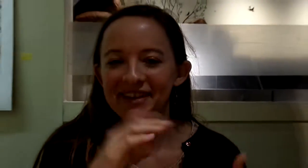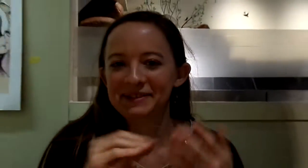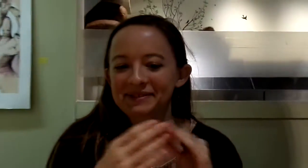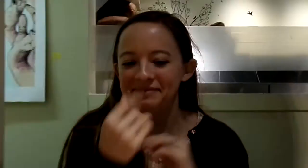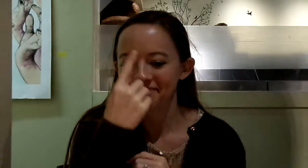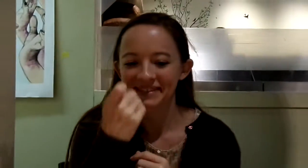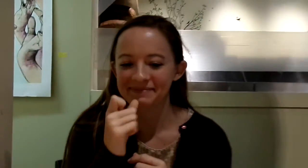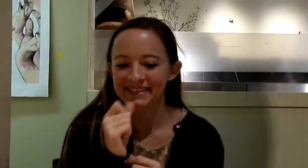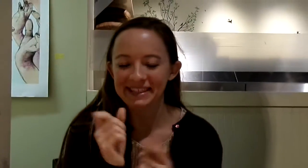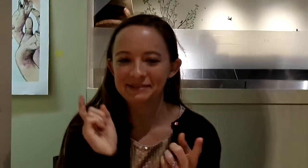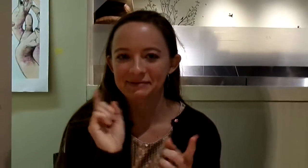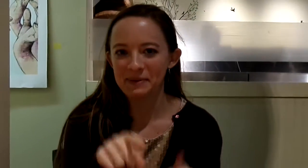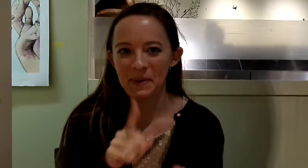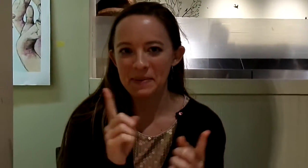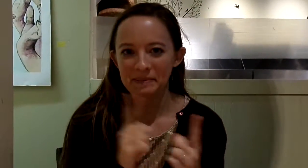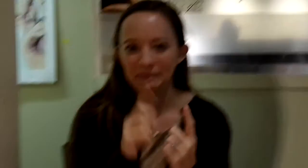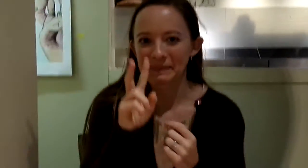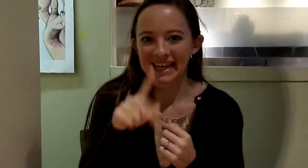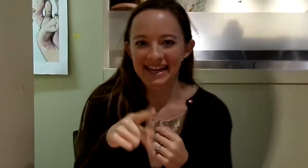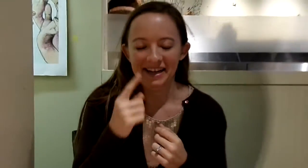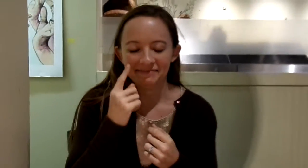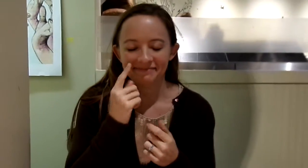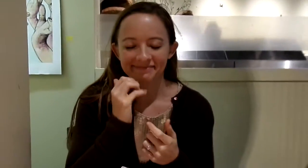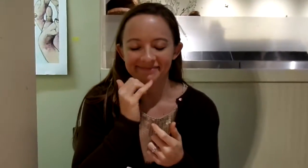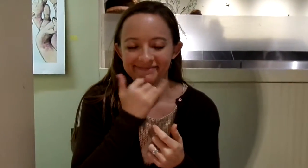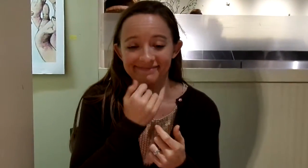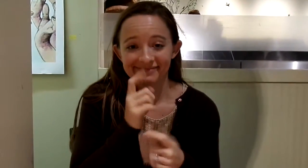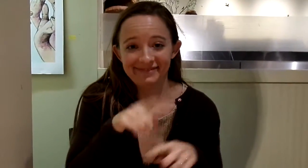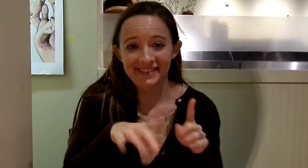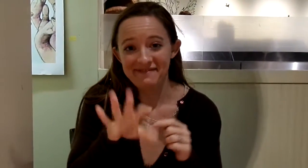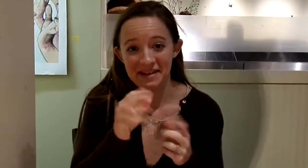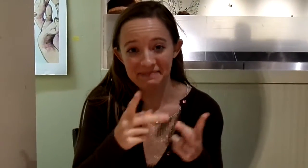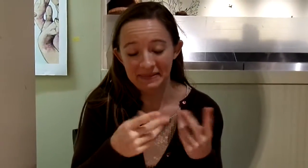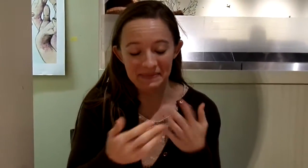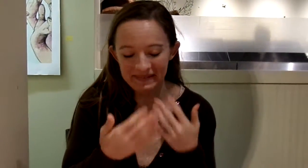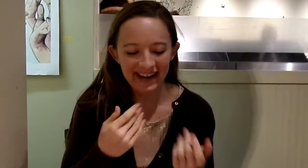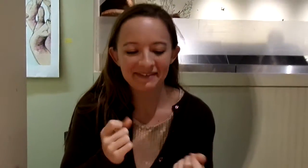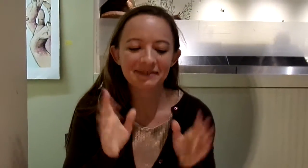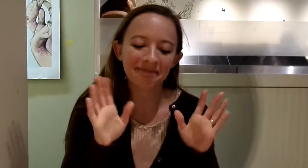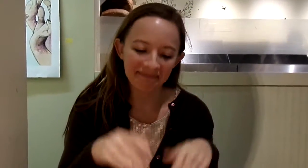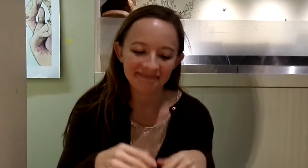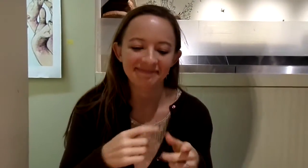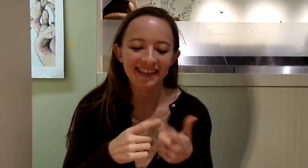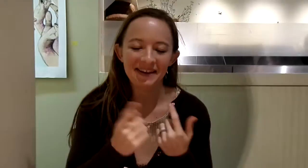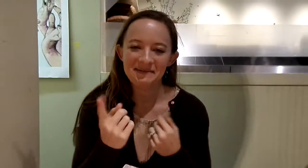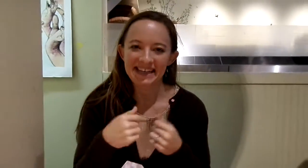It's actually a funny story. We couldn't go to the meet-up, because we couldn't find the place or whatever,